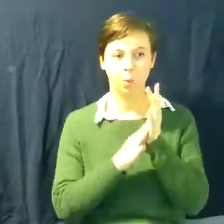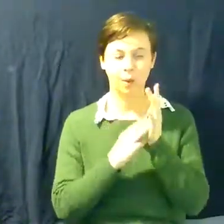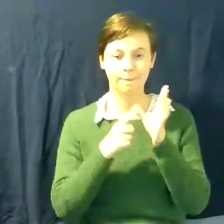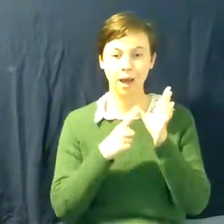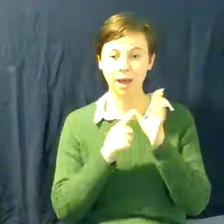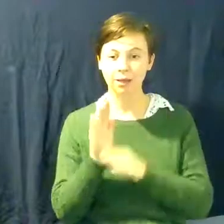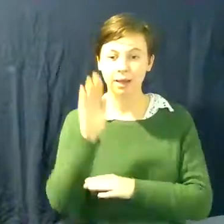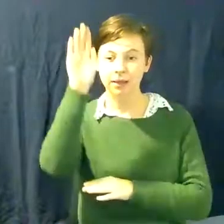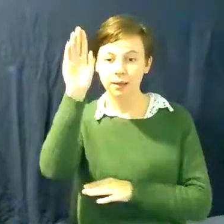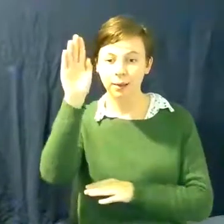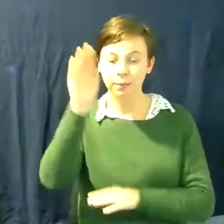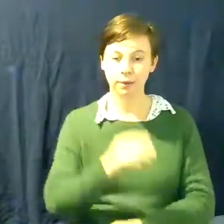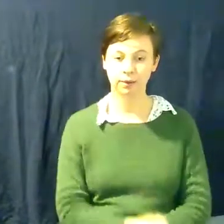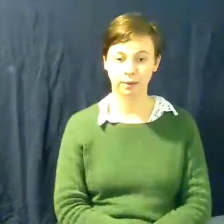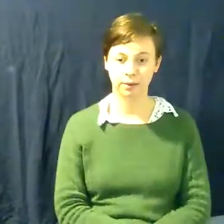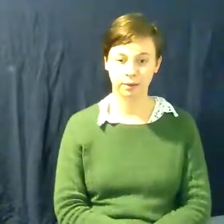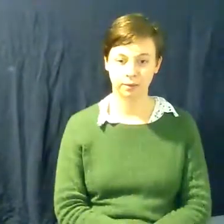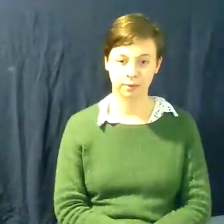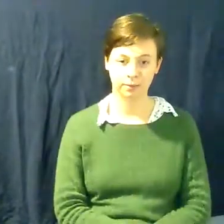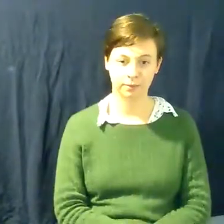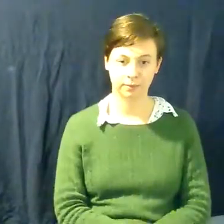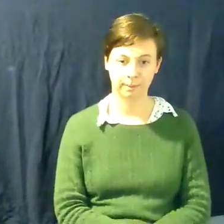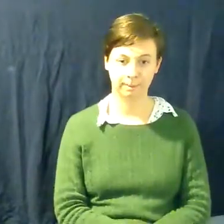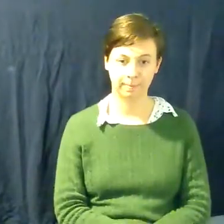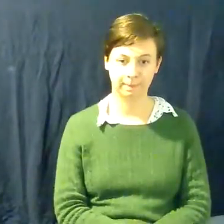that question.